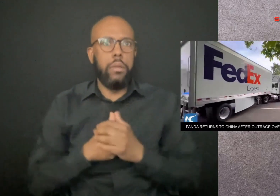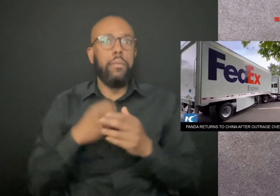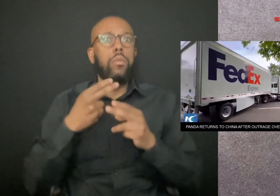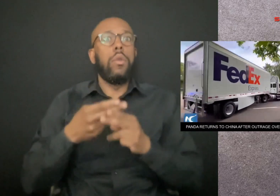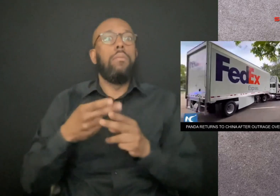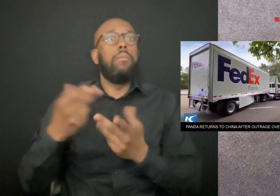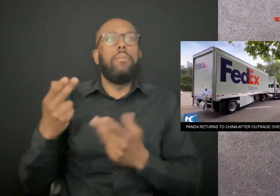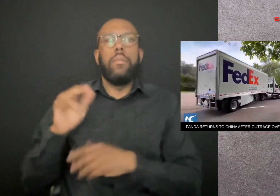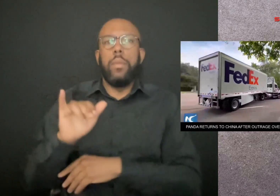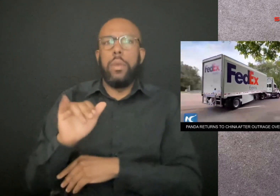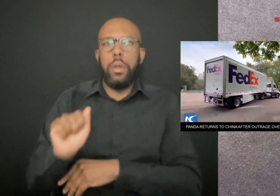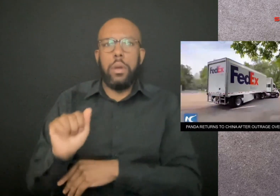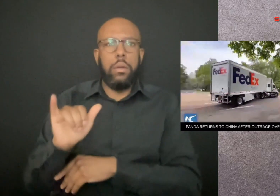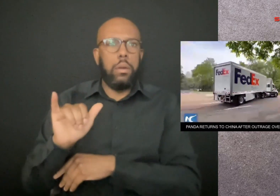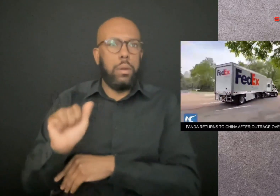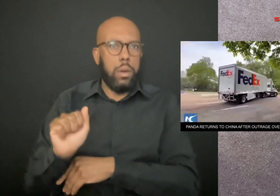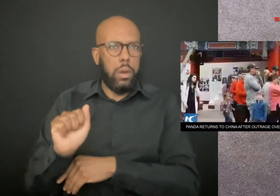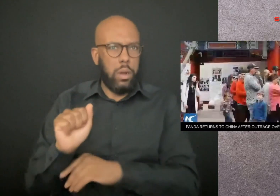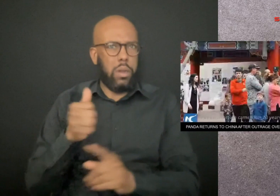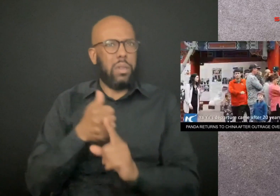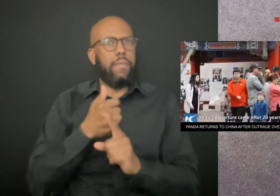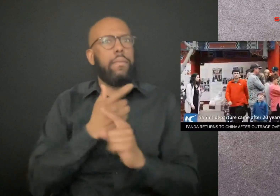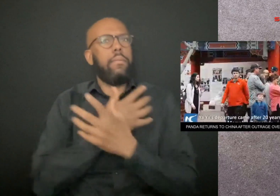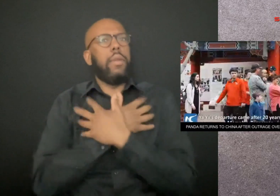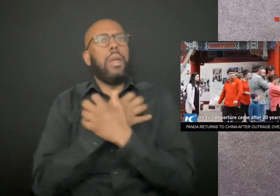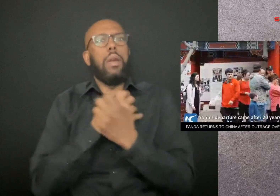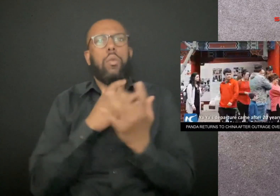Yaya, the panda is on her way back to China.